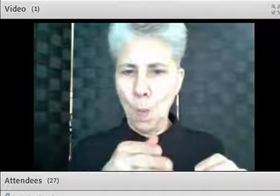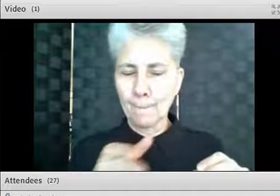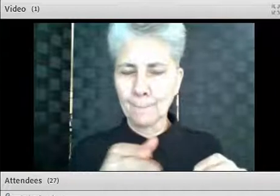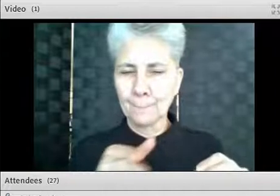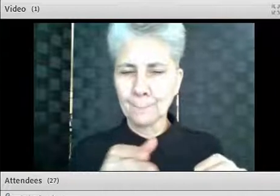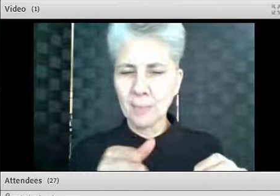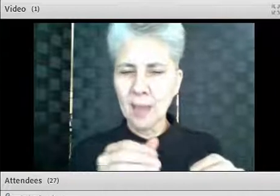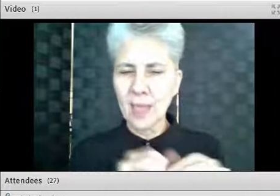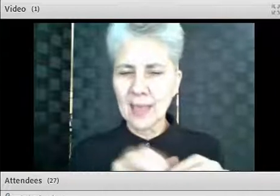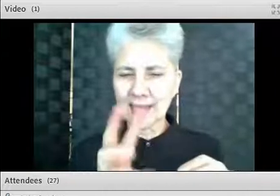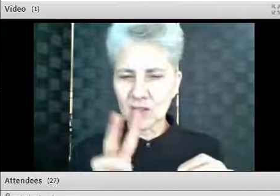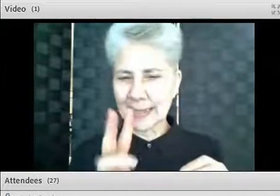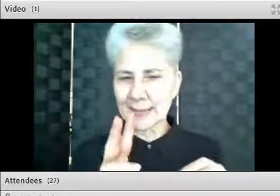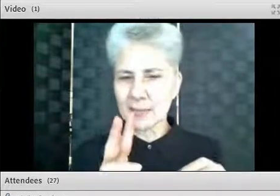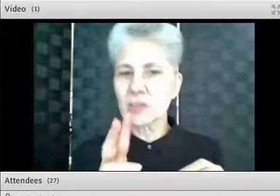which is over six, so, yeah, so they got it,